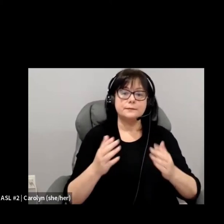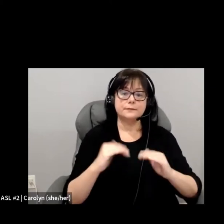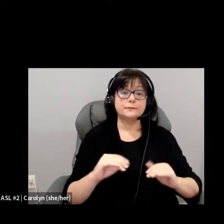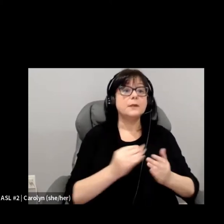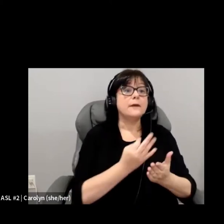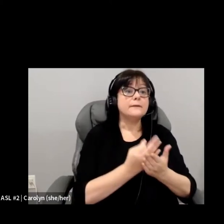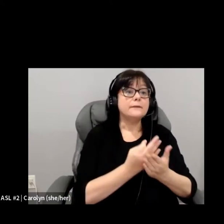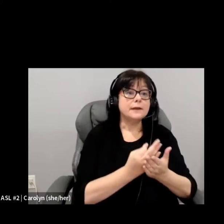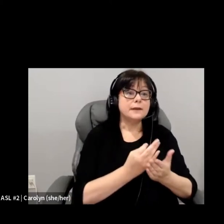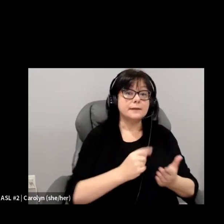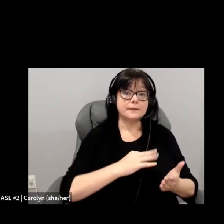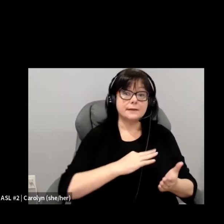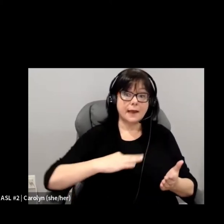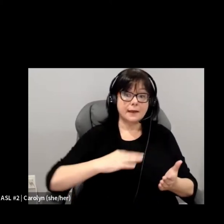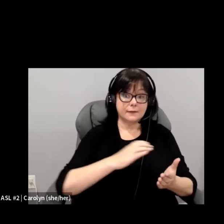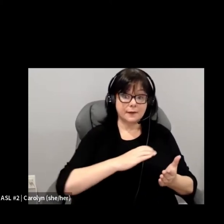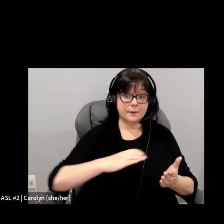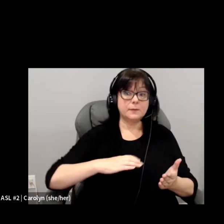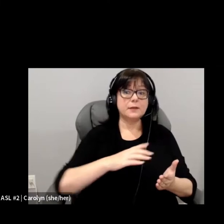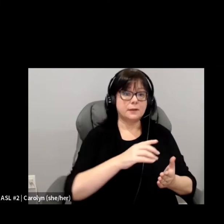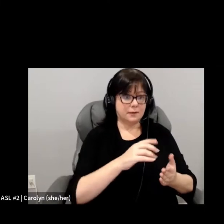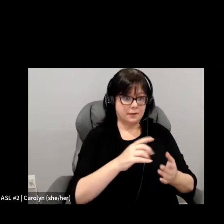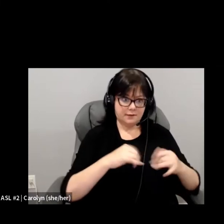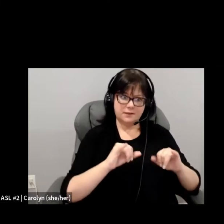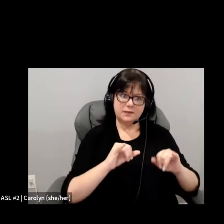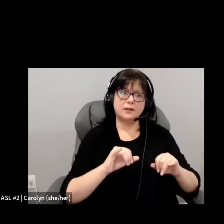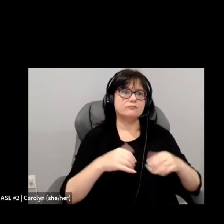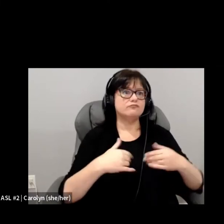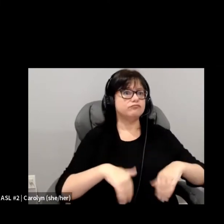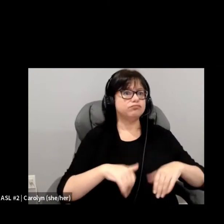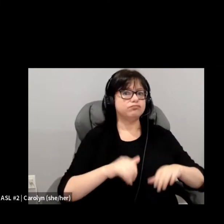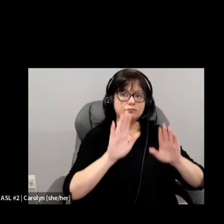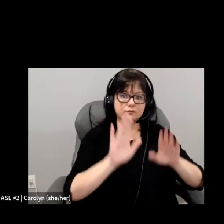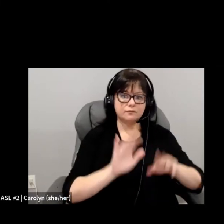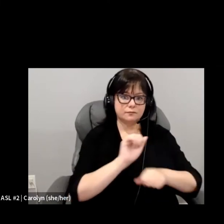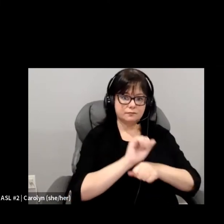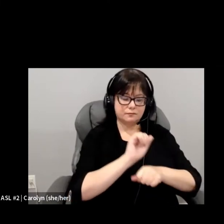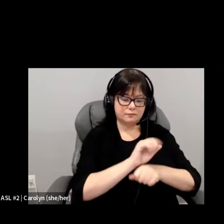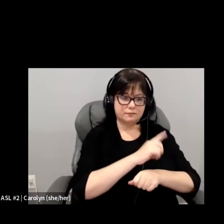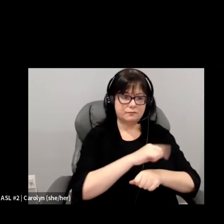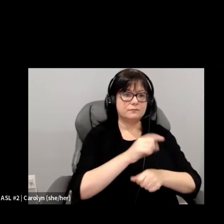AREAS OF GOVERNANCE.